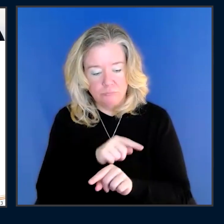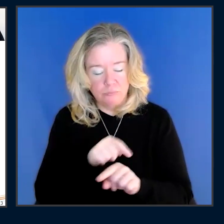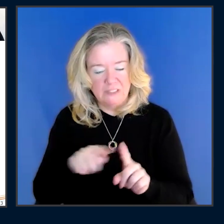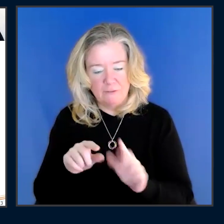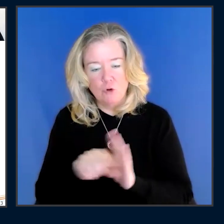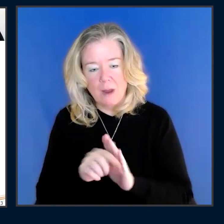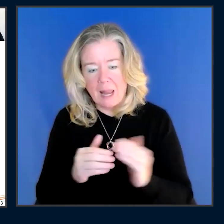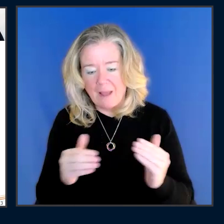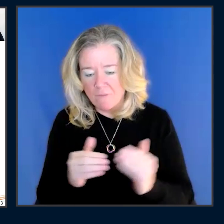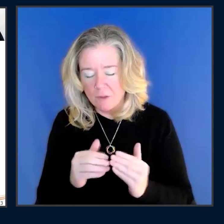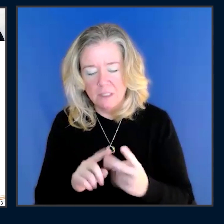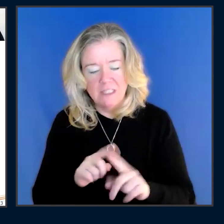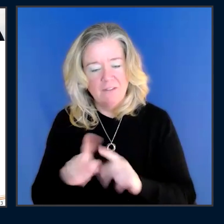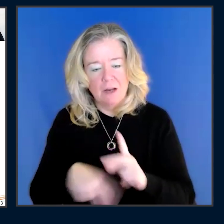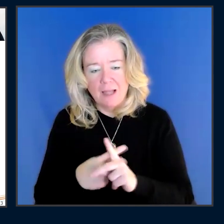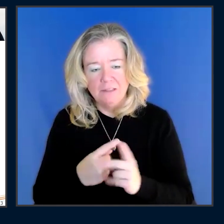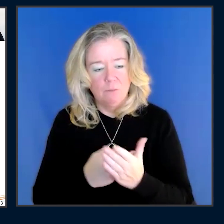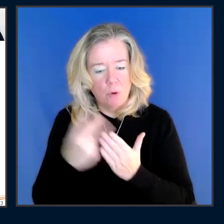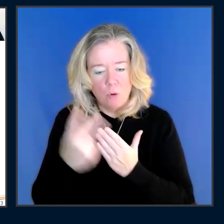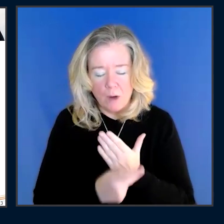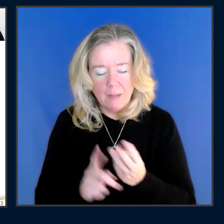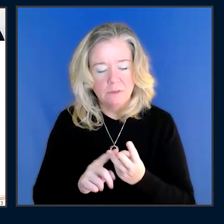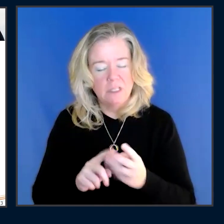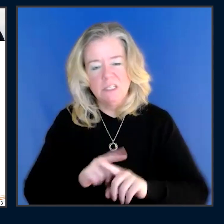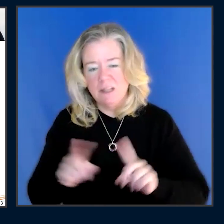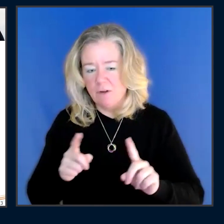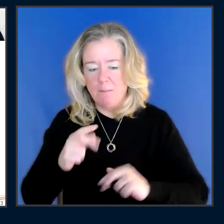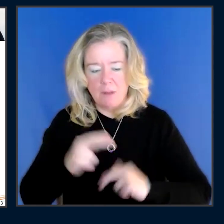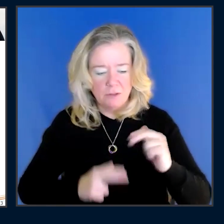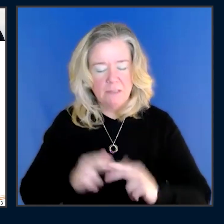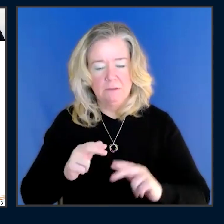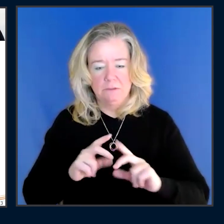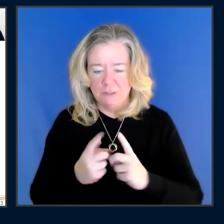across multiple grades, programs, buildings,